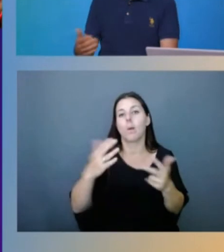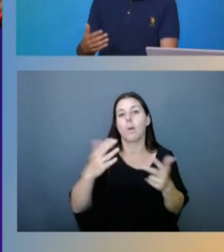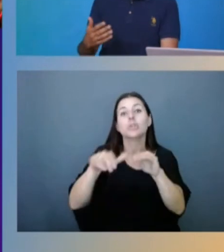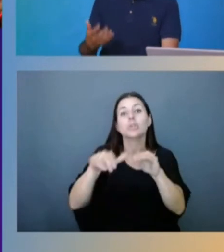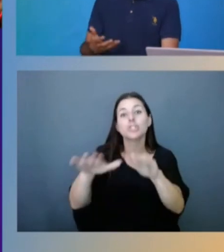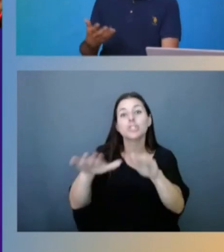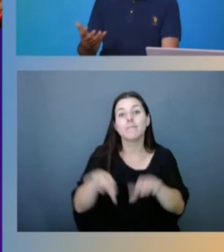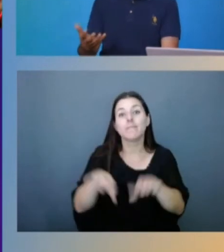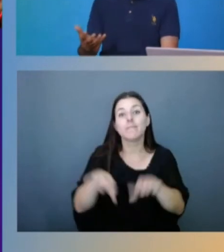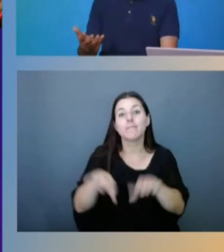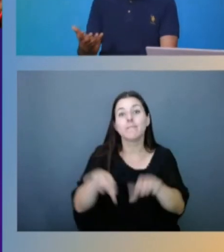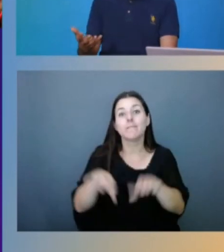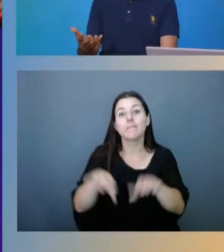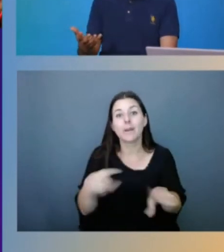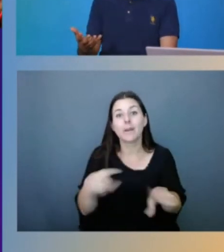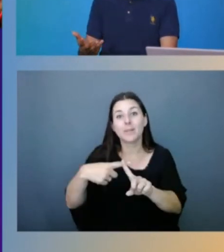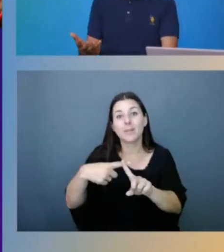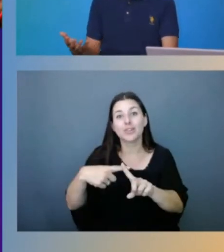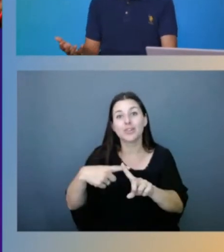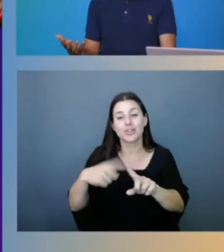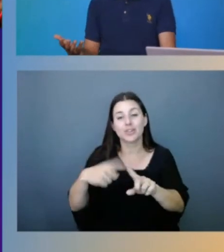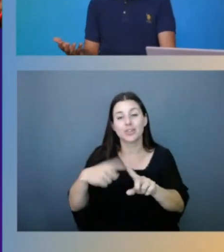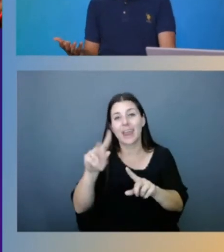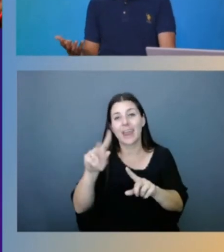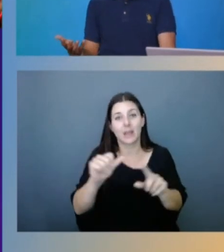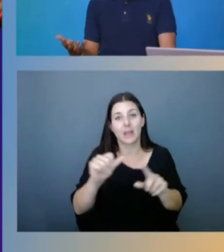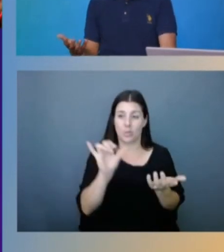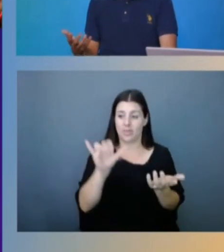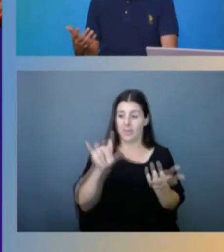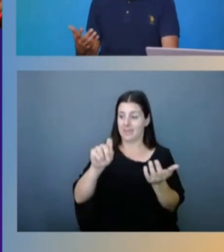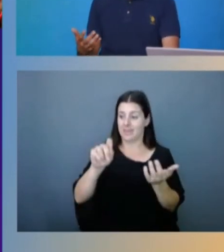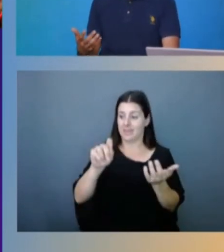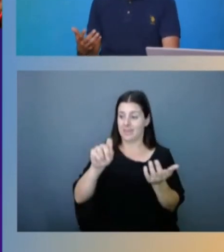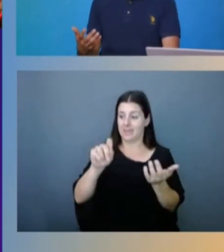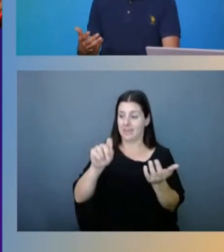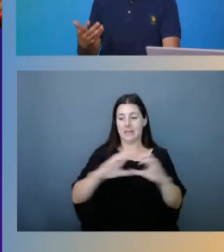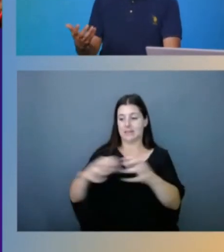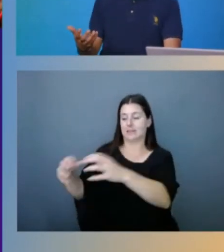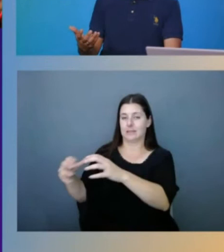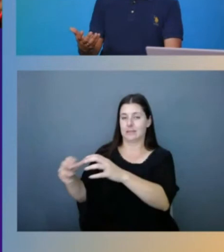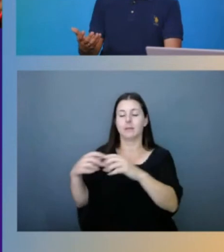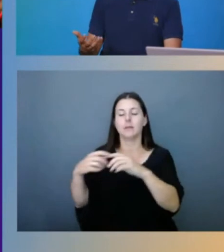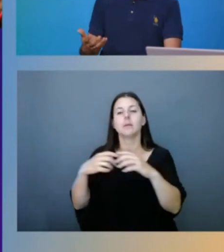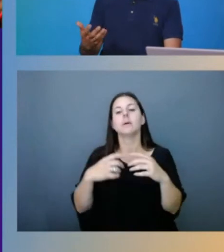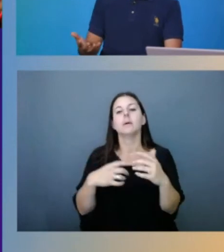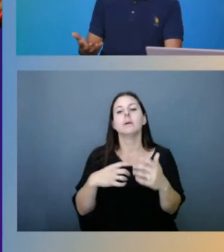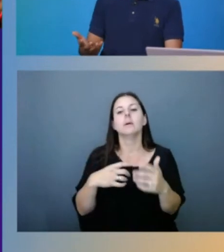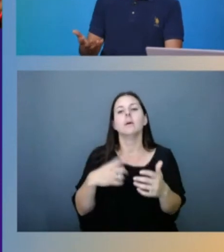So these are the data sets which comes in a petabyte in scale. And for customers, it is really a heavy lifting